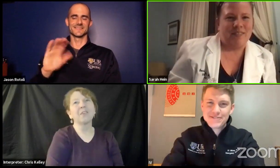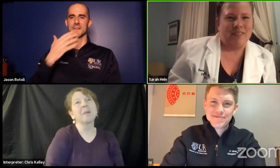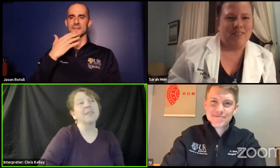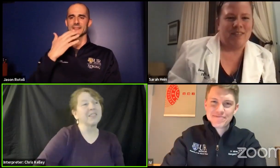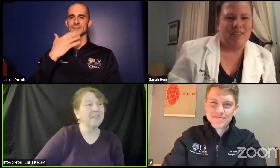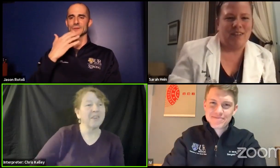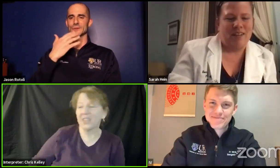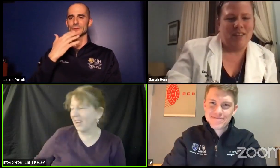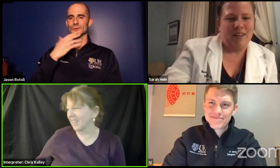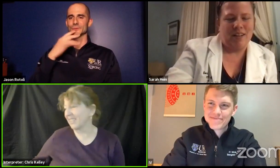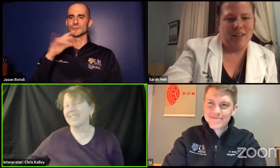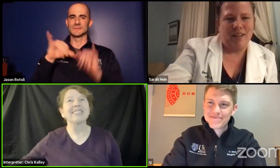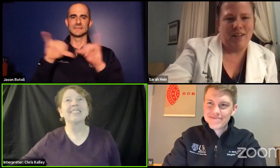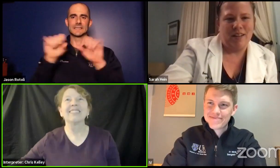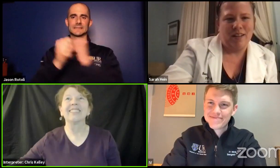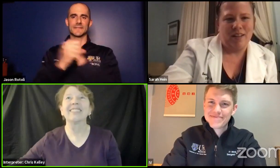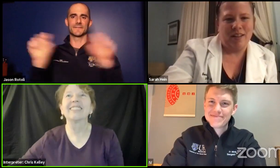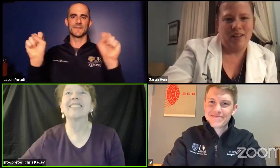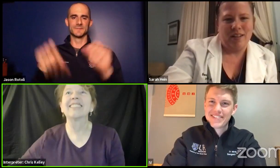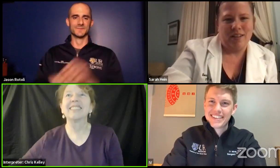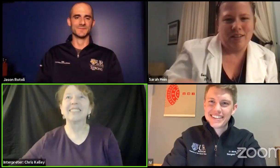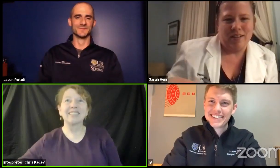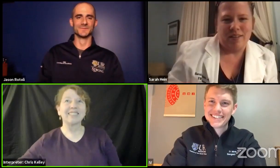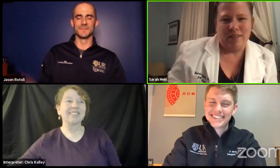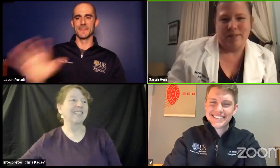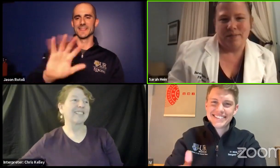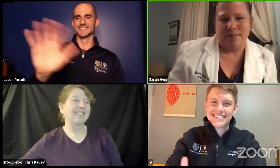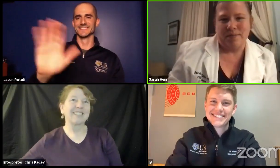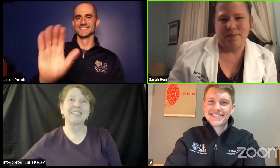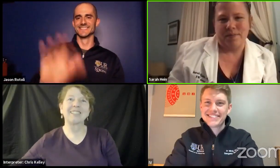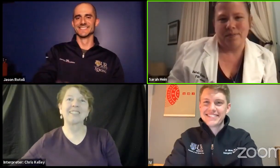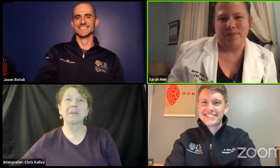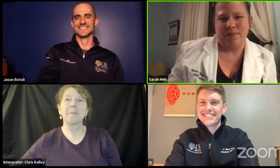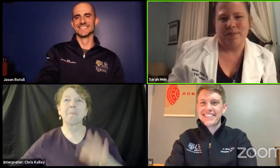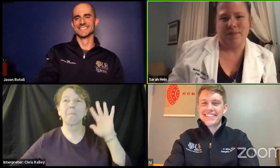interesting. You can always look at your Facebook event page for more